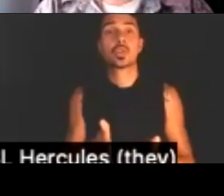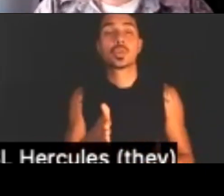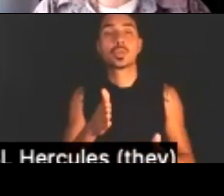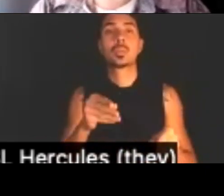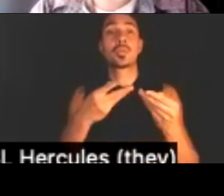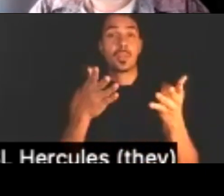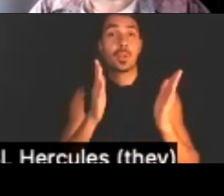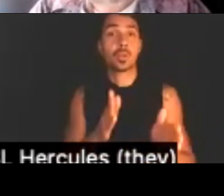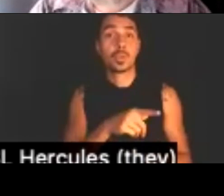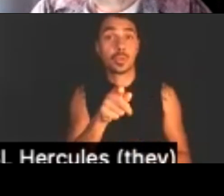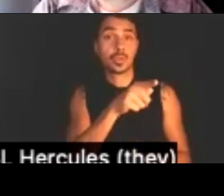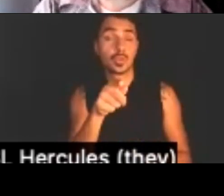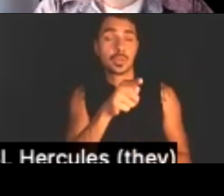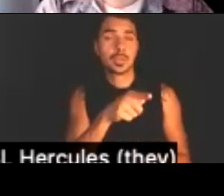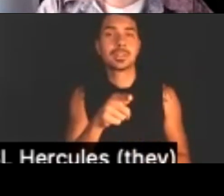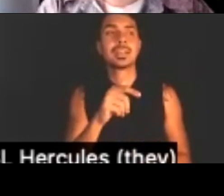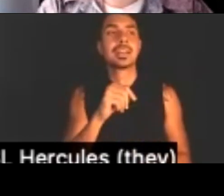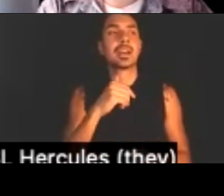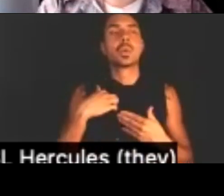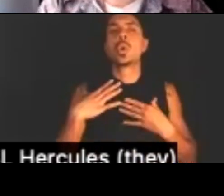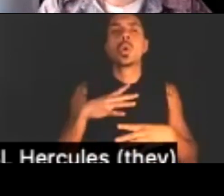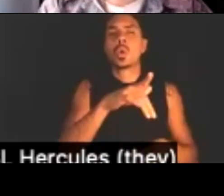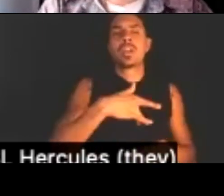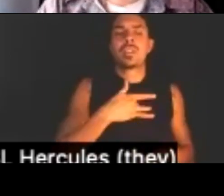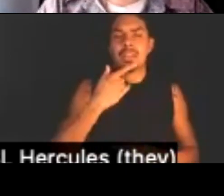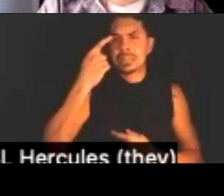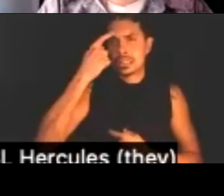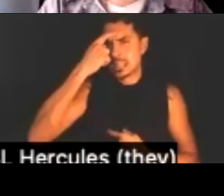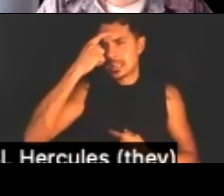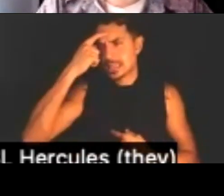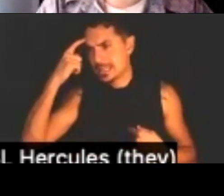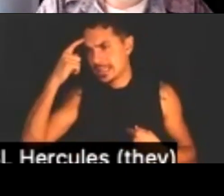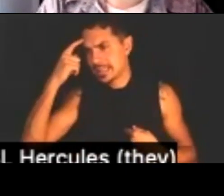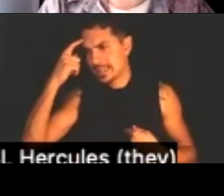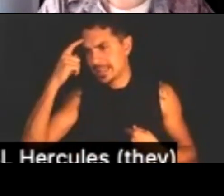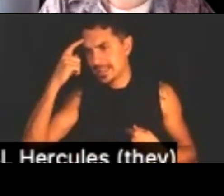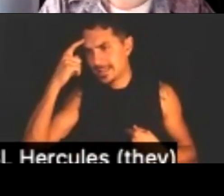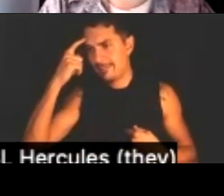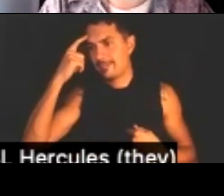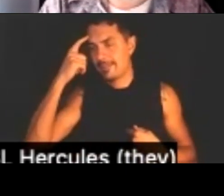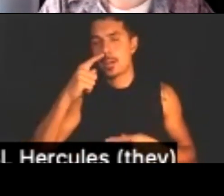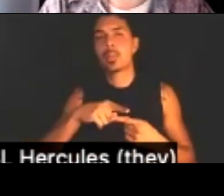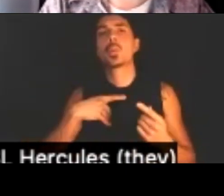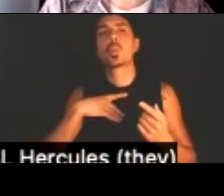the goal is to not leave you traumatized and to present in a way that's trauma informed.